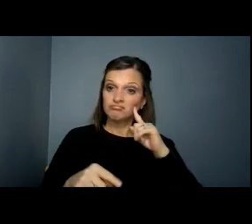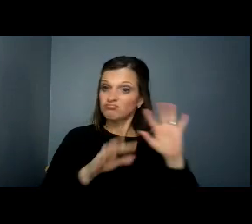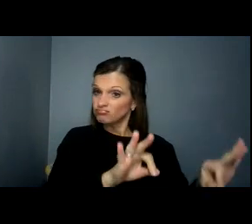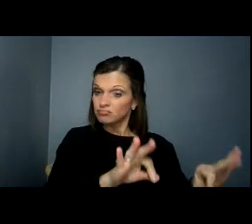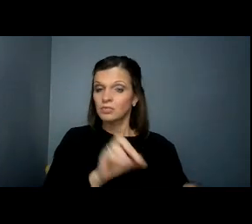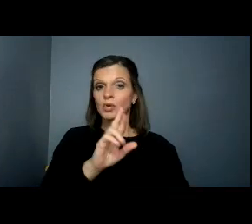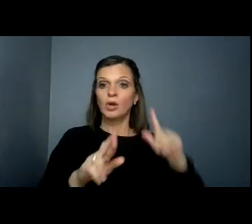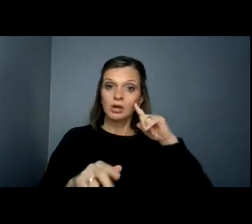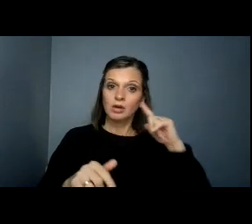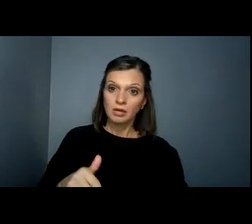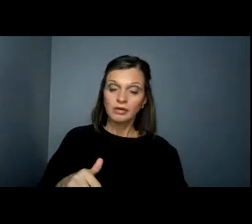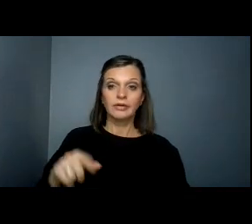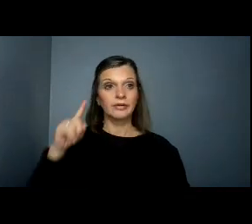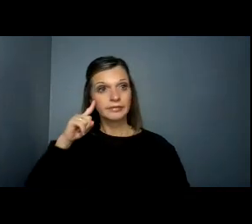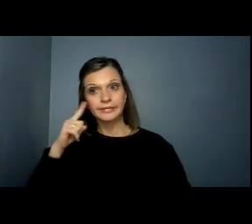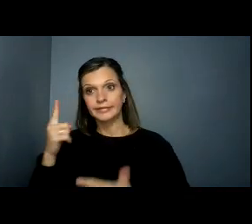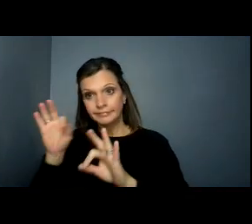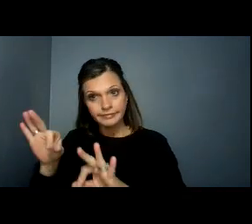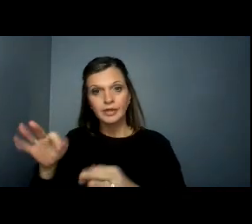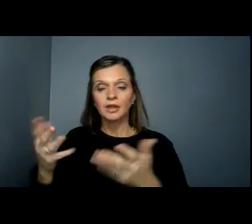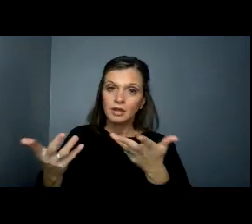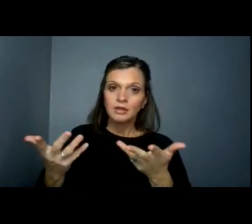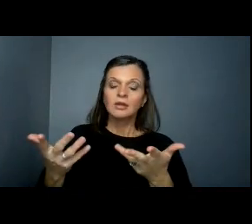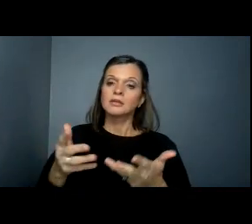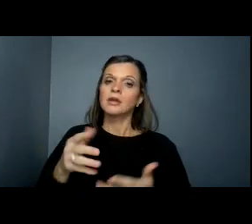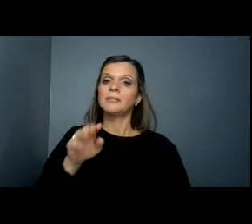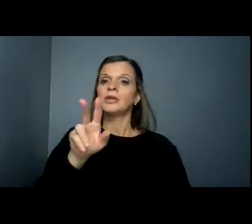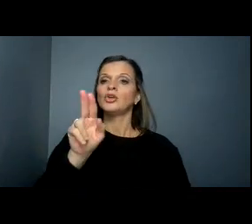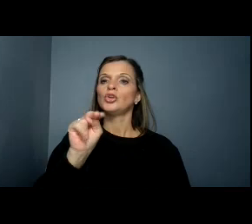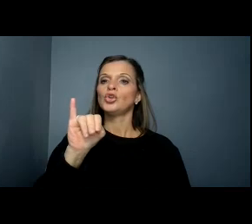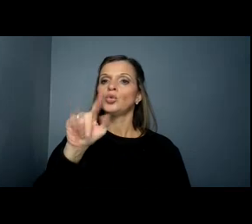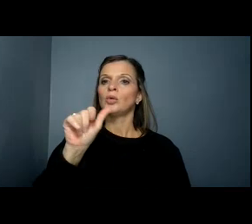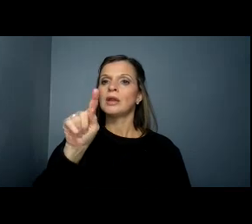kind of a viral issue that still can be fixed. But if they're not fixed soon,